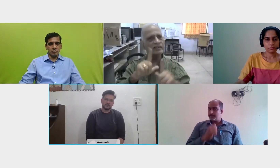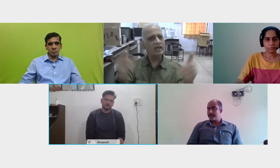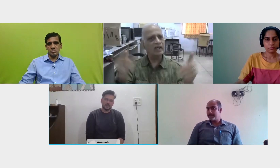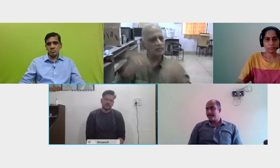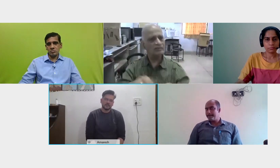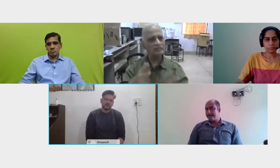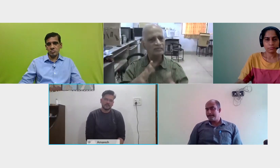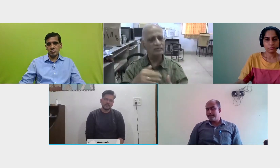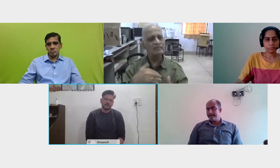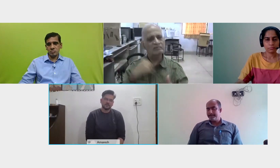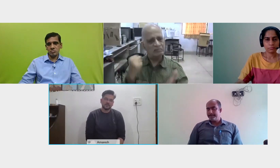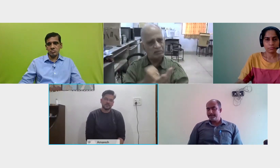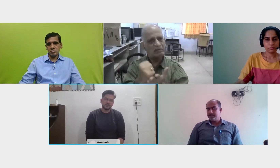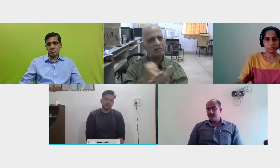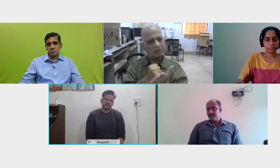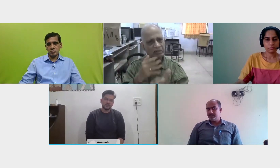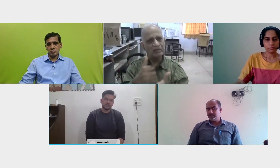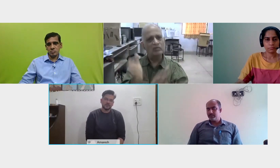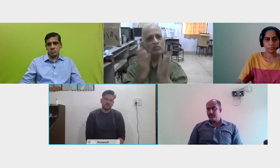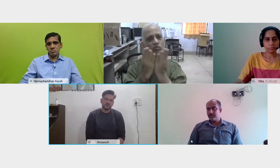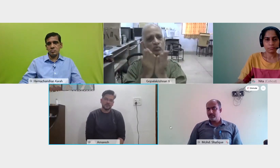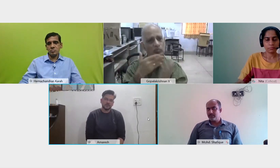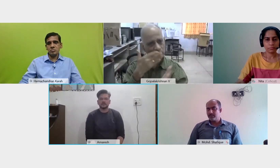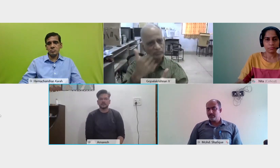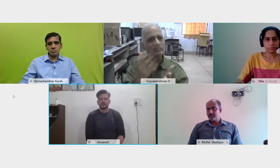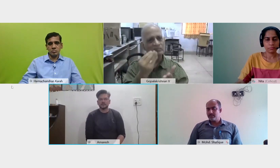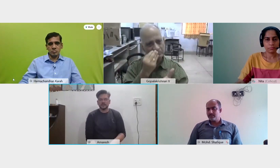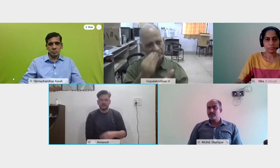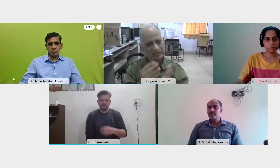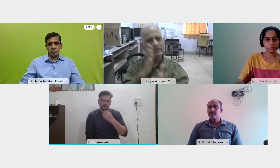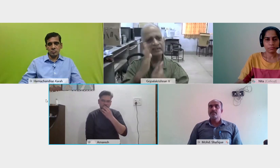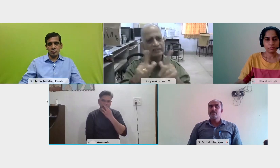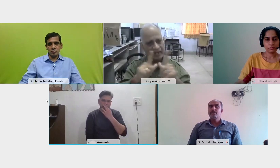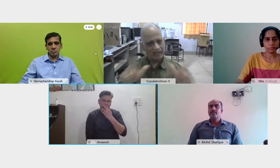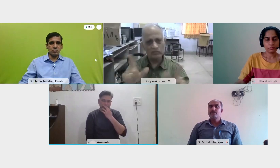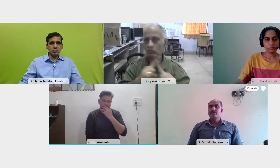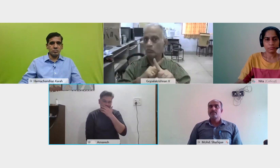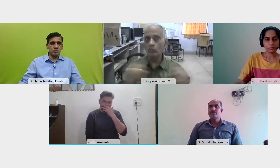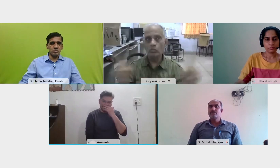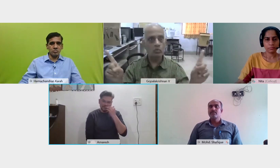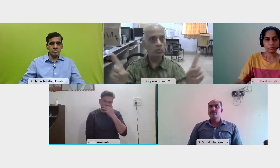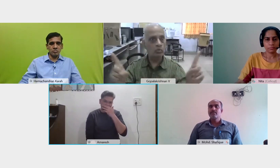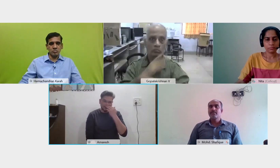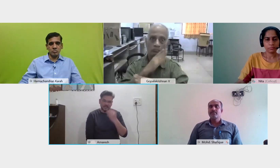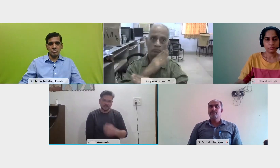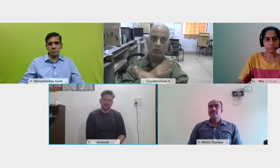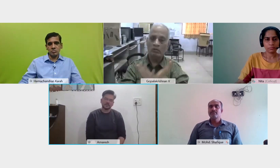about the sign languages which is all there. Here there was nothing not yet developed as